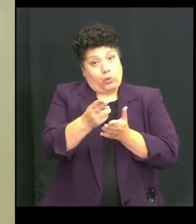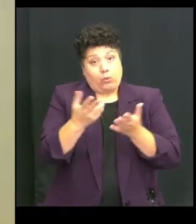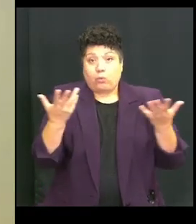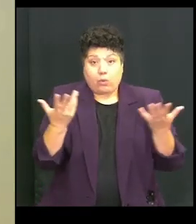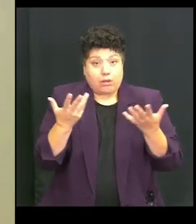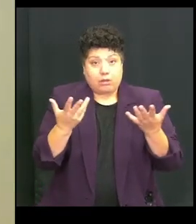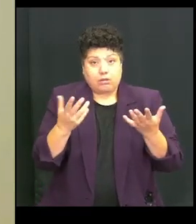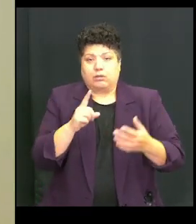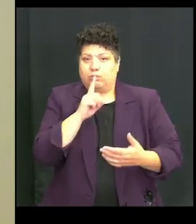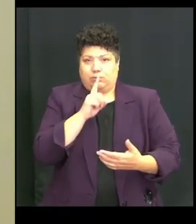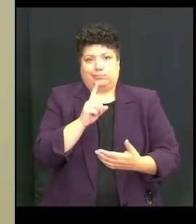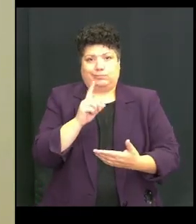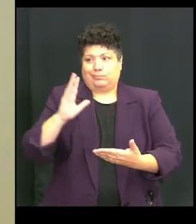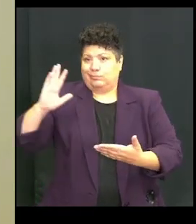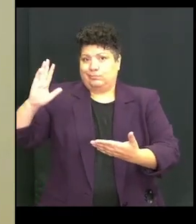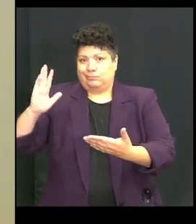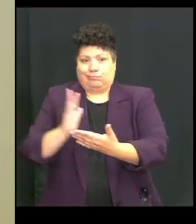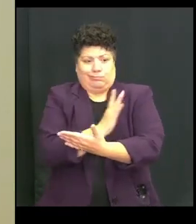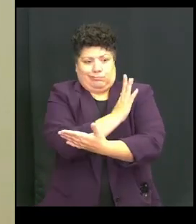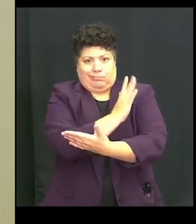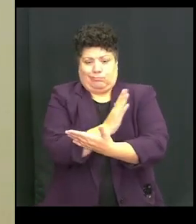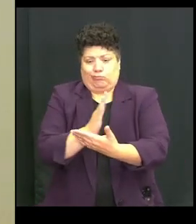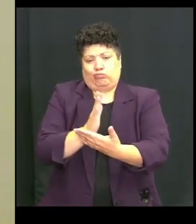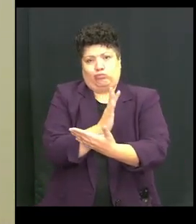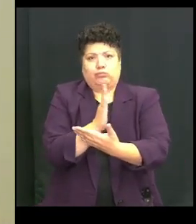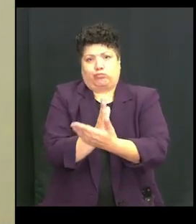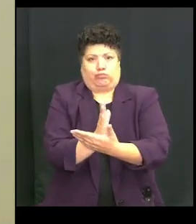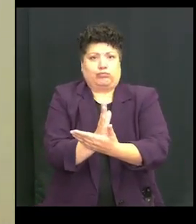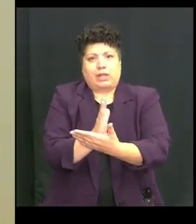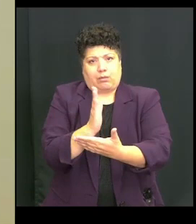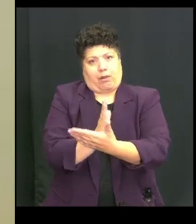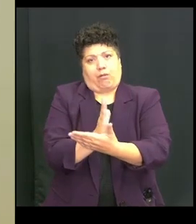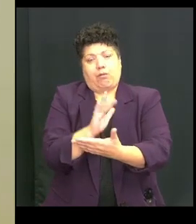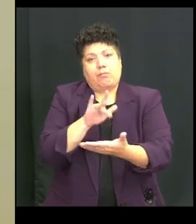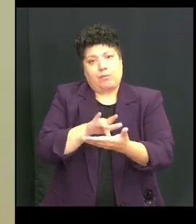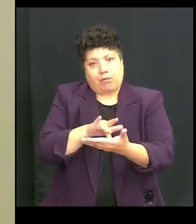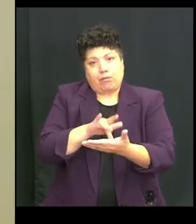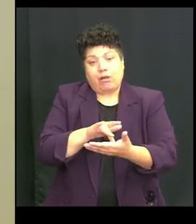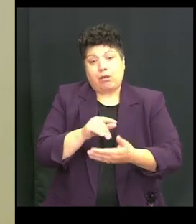And I think that for government, for civil servants,